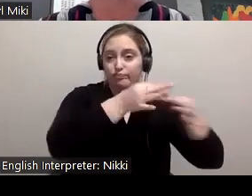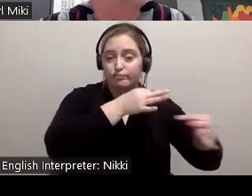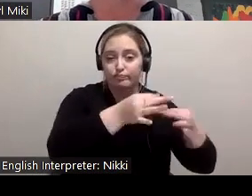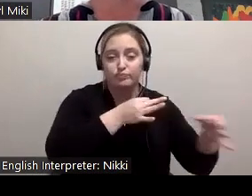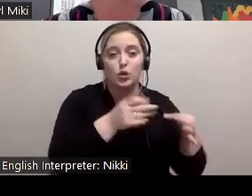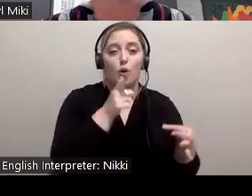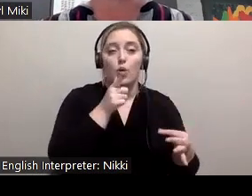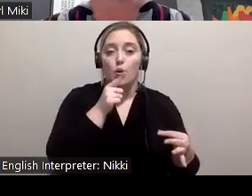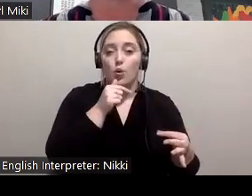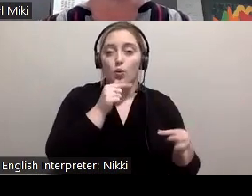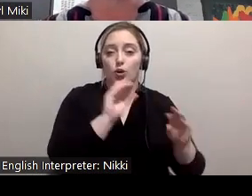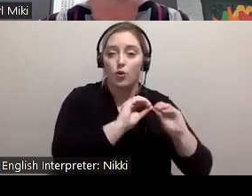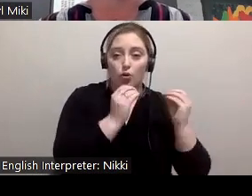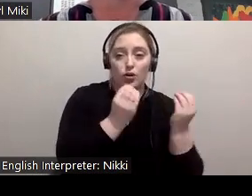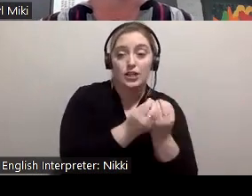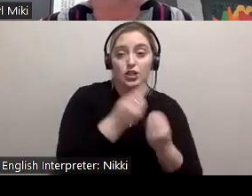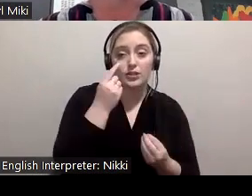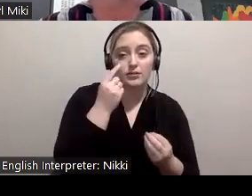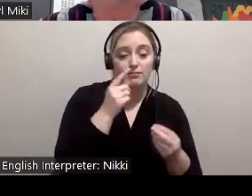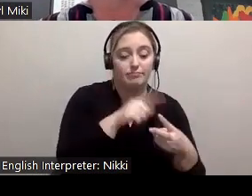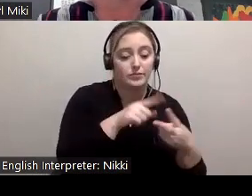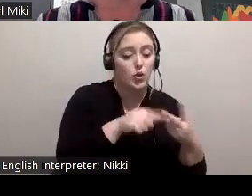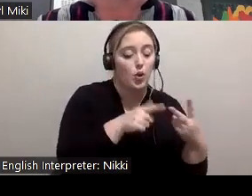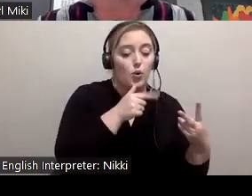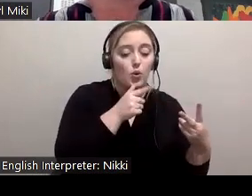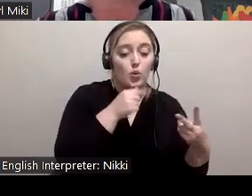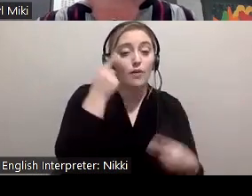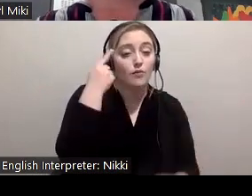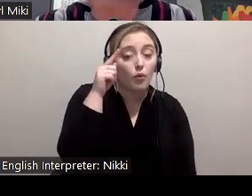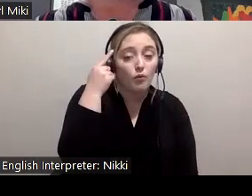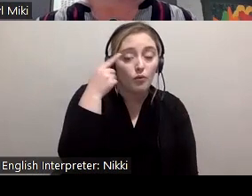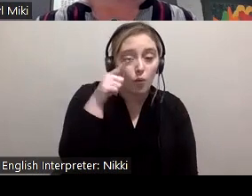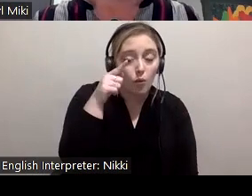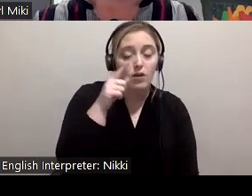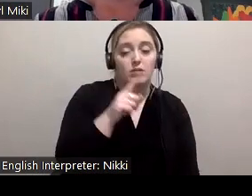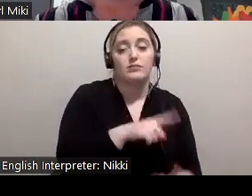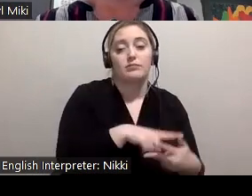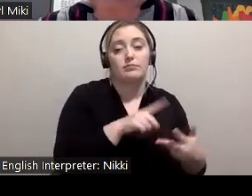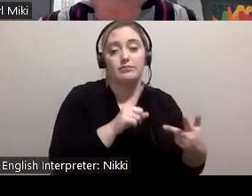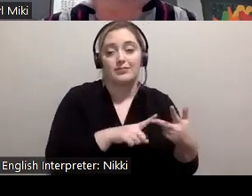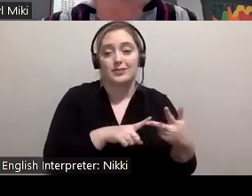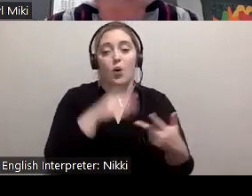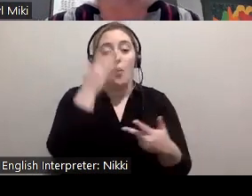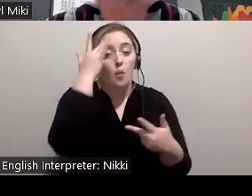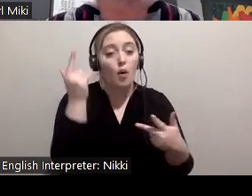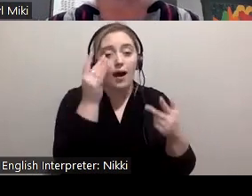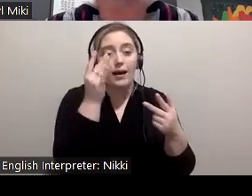programming is for. And how is it important to your community?